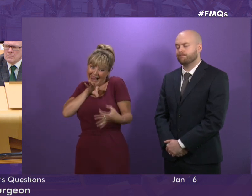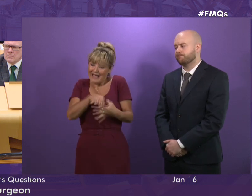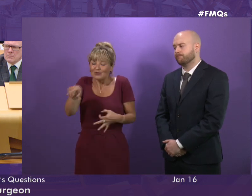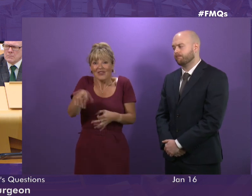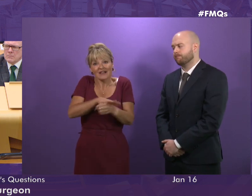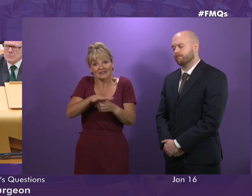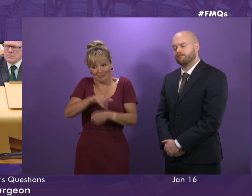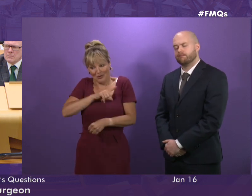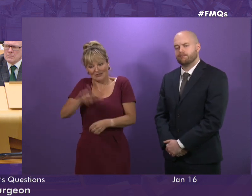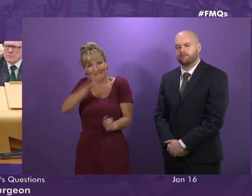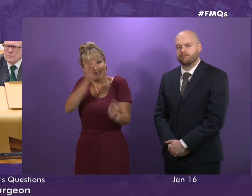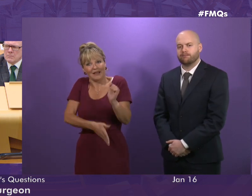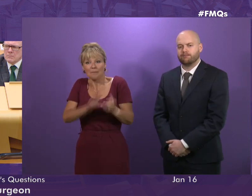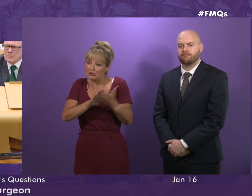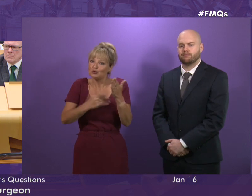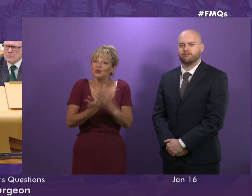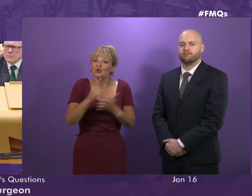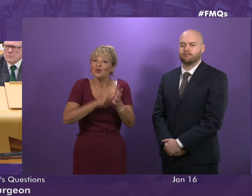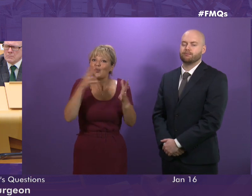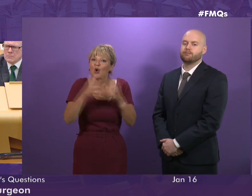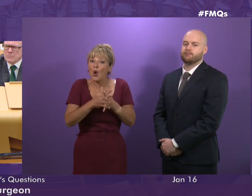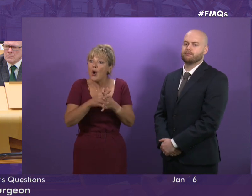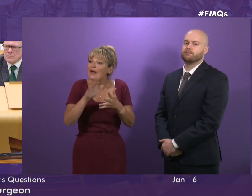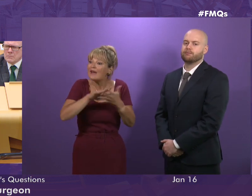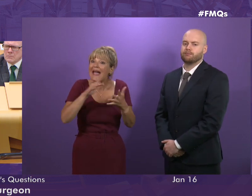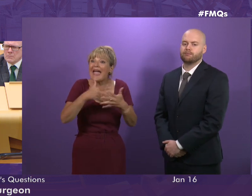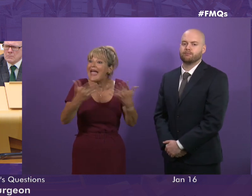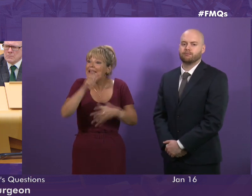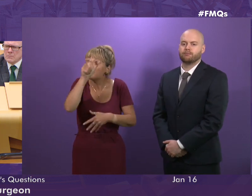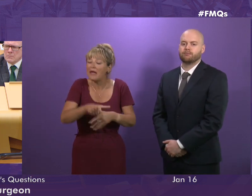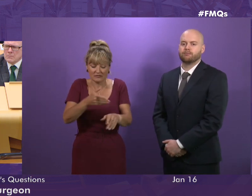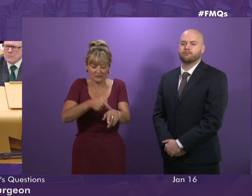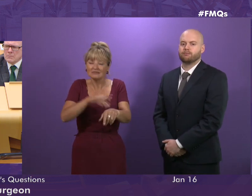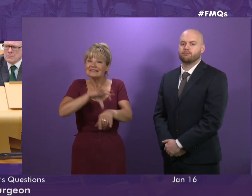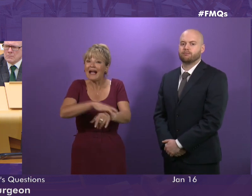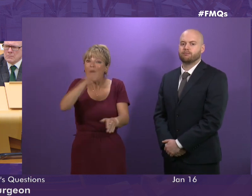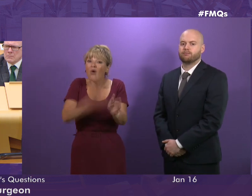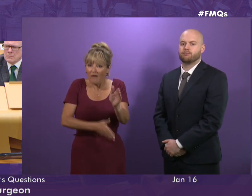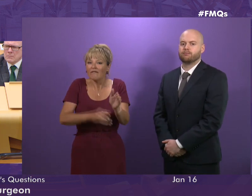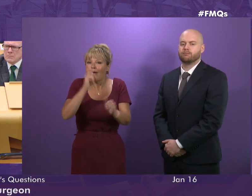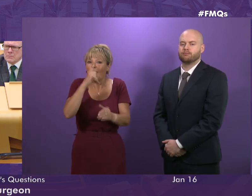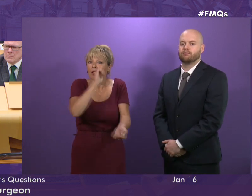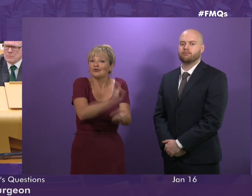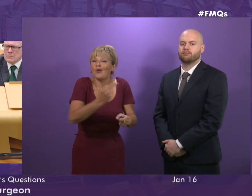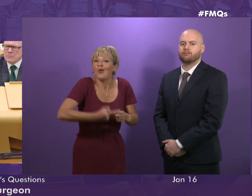I absolutely understand the deep distress of families in that situation. If it was a